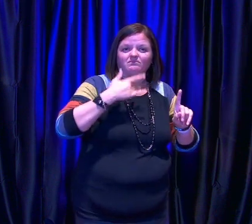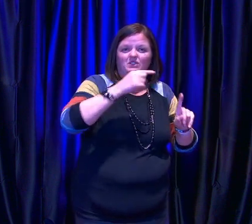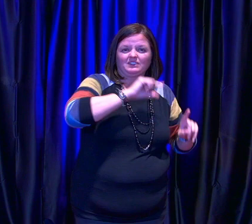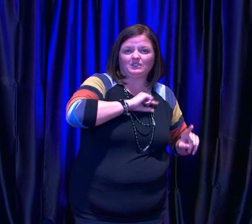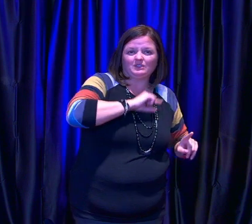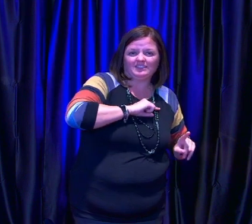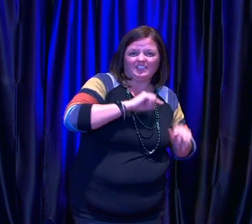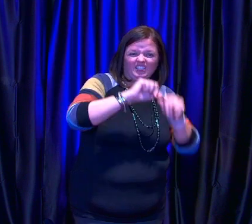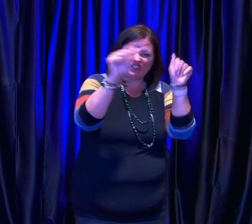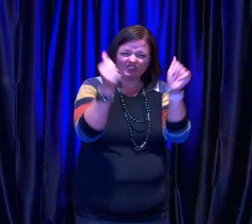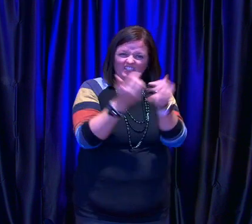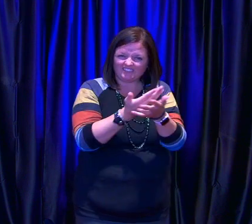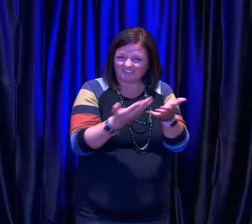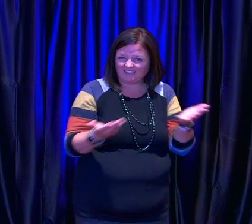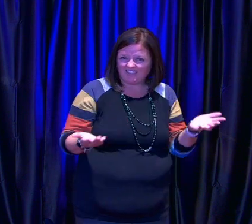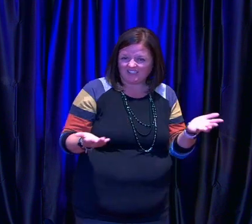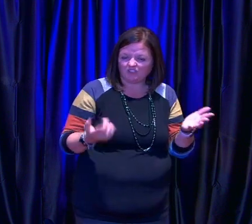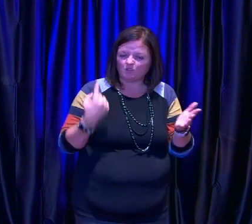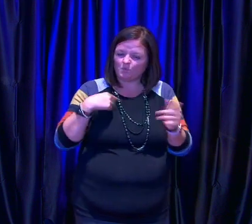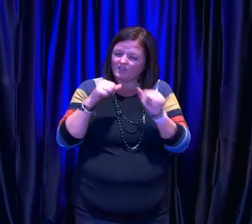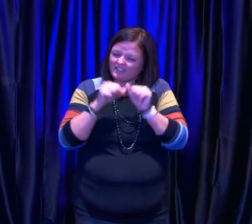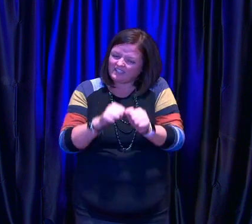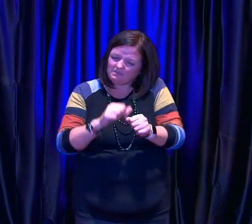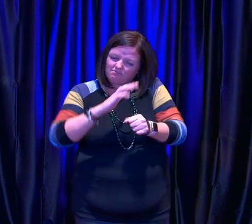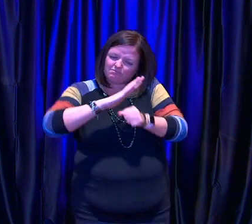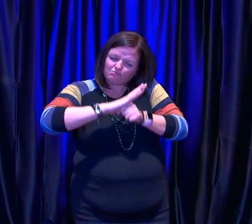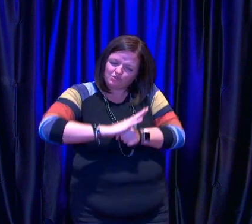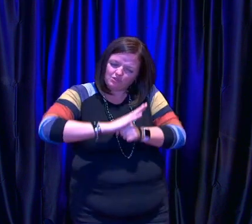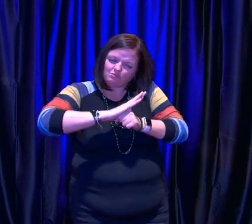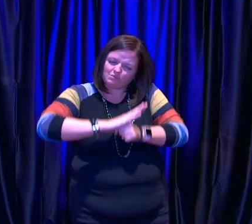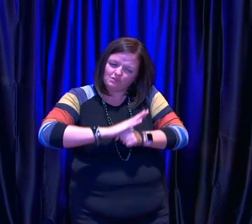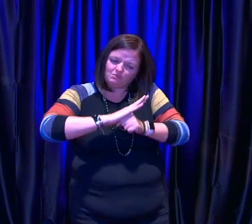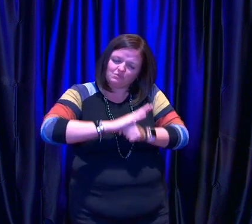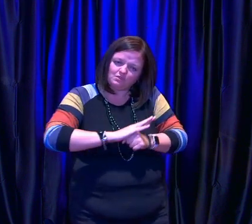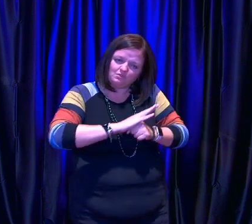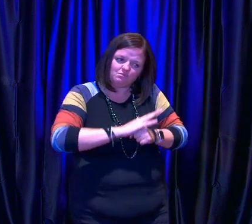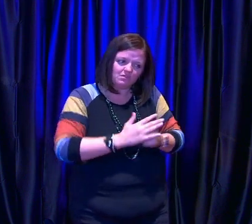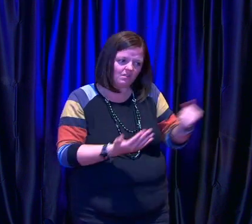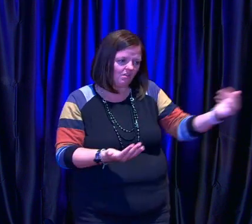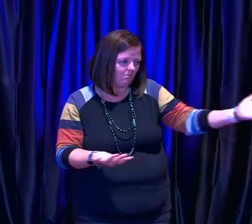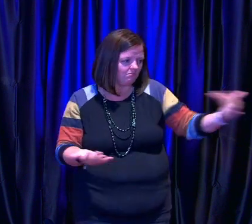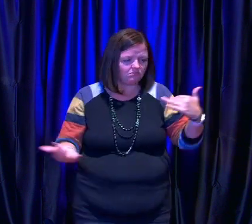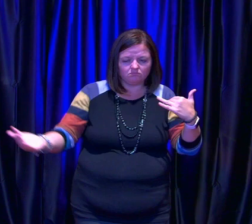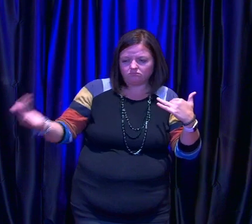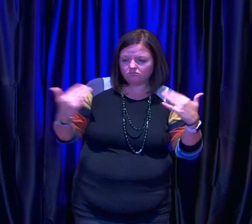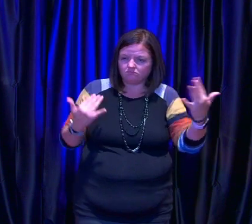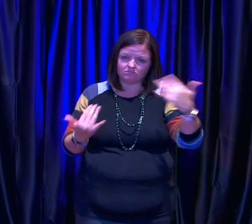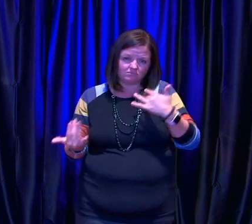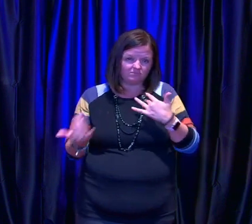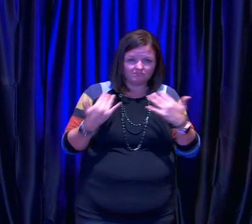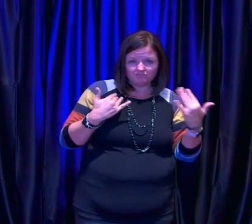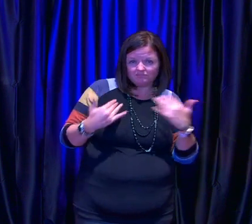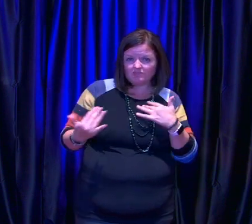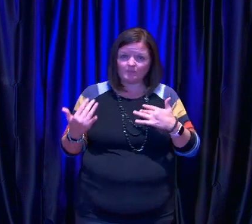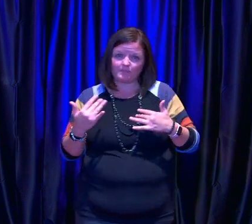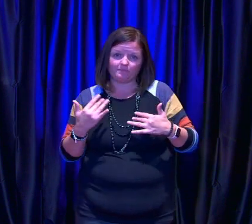so we just keep getting pressure over and over again from every side from people from television from